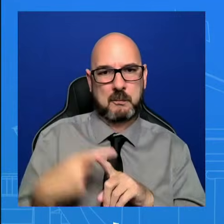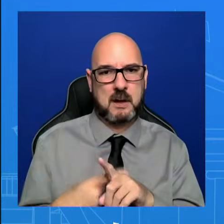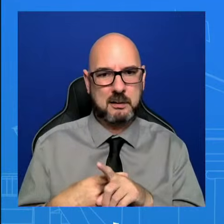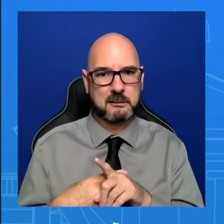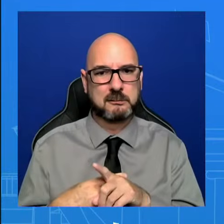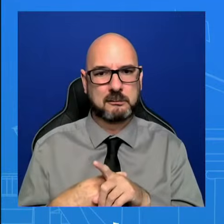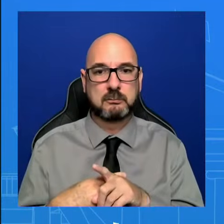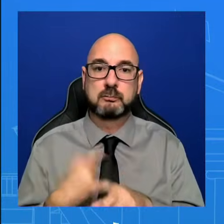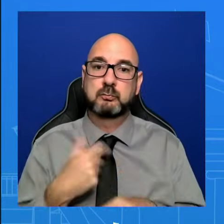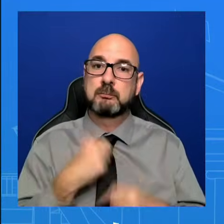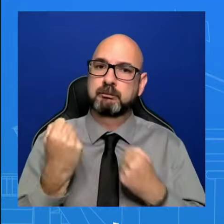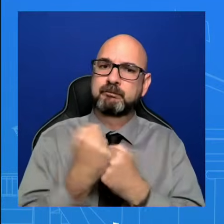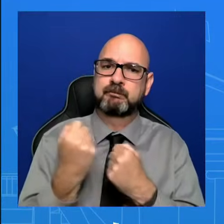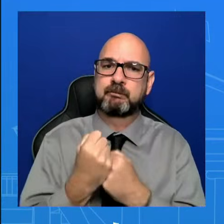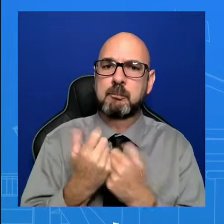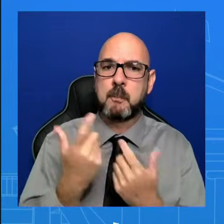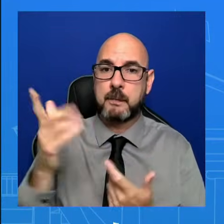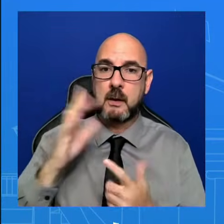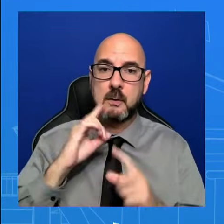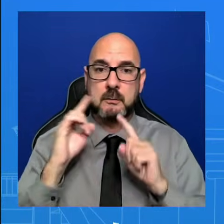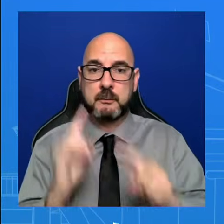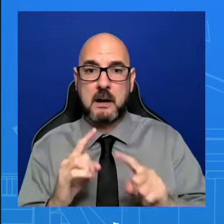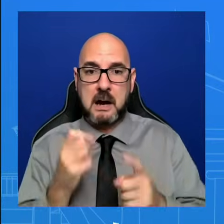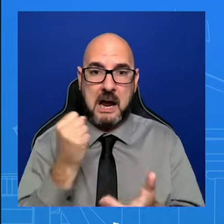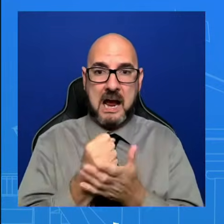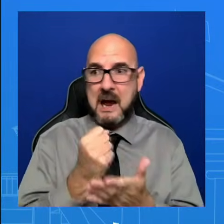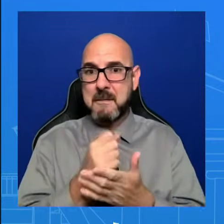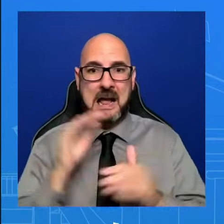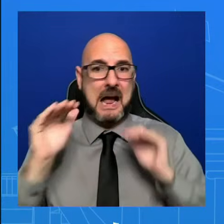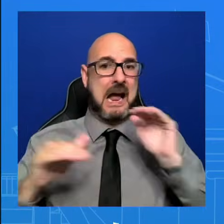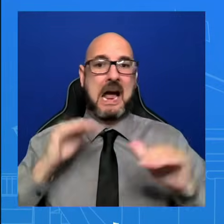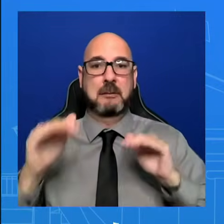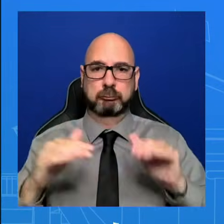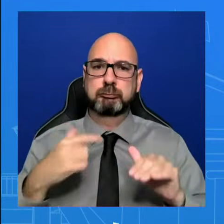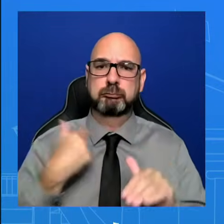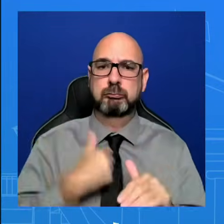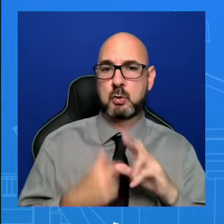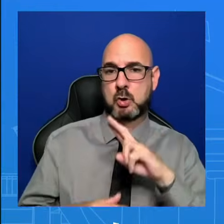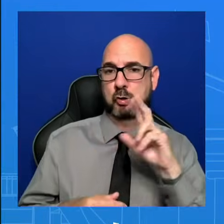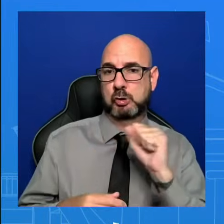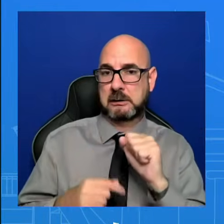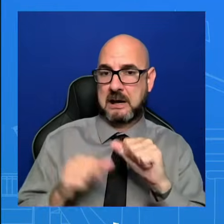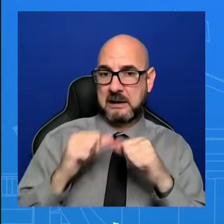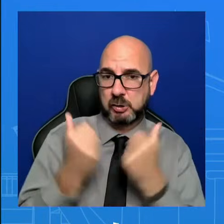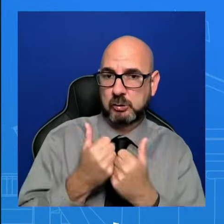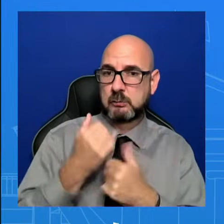particularly through the U.S. Agency for International Development -- USAID -- Bureau of Humanitarian Assistance.